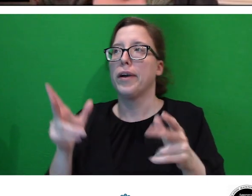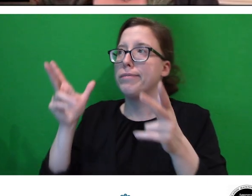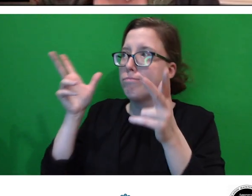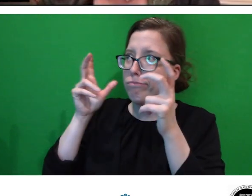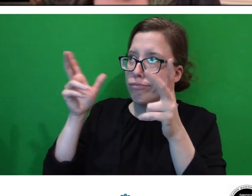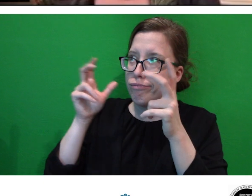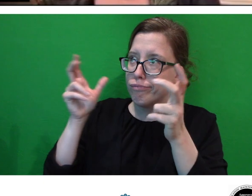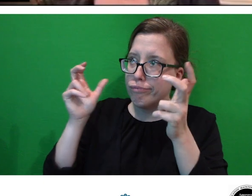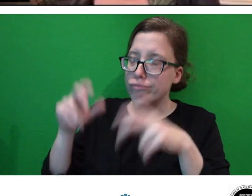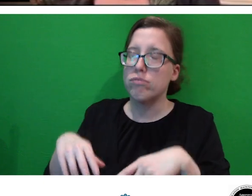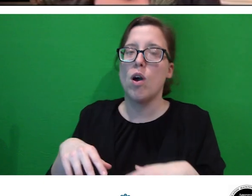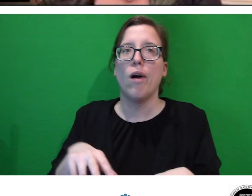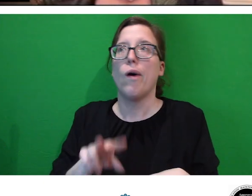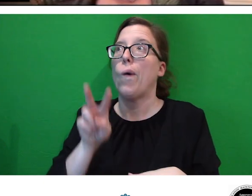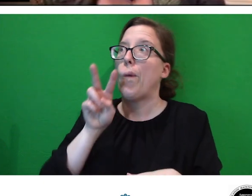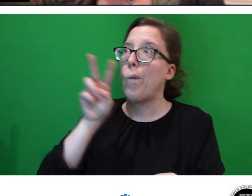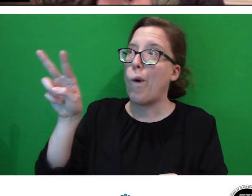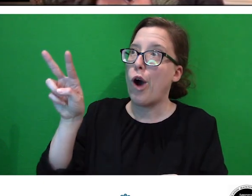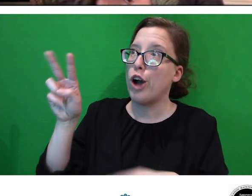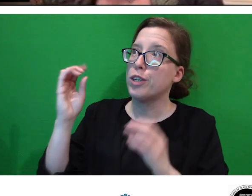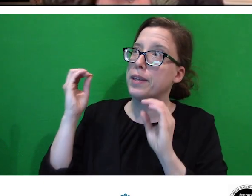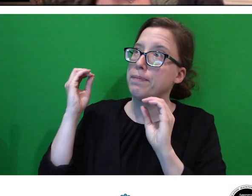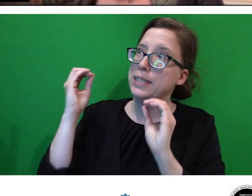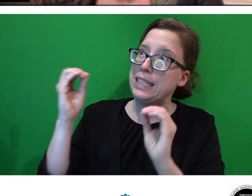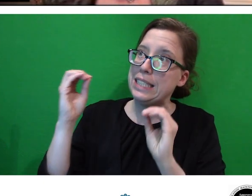Secondary learning makes up most of academic learning.